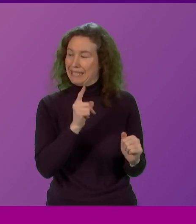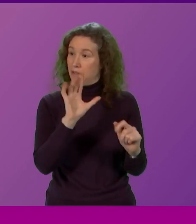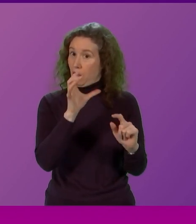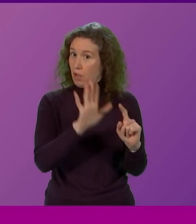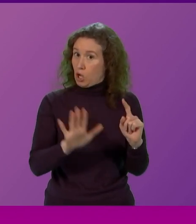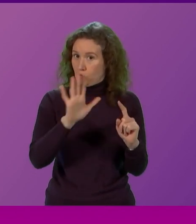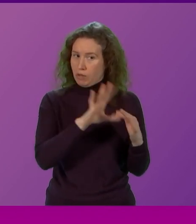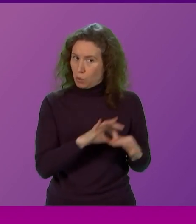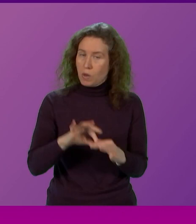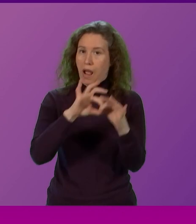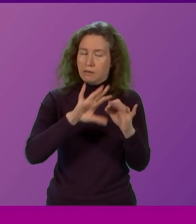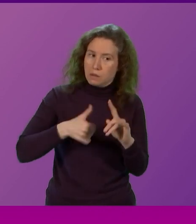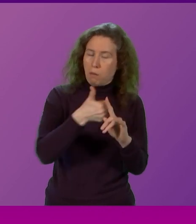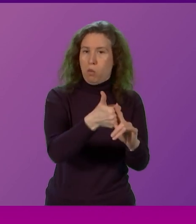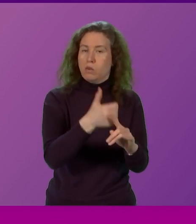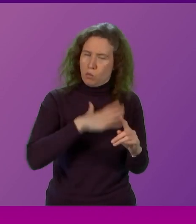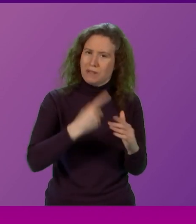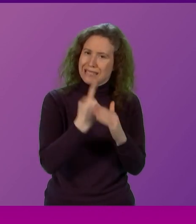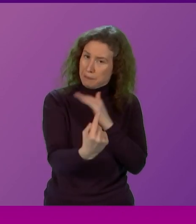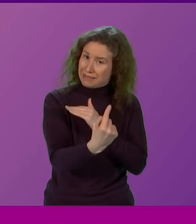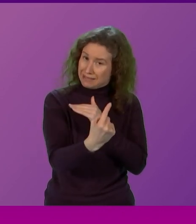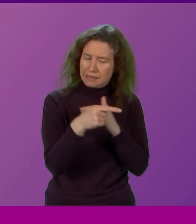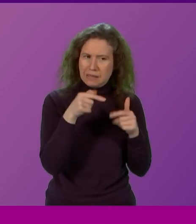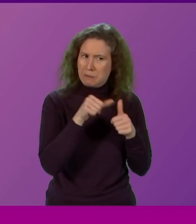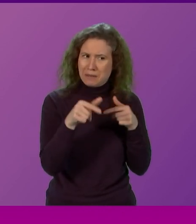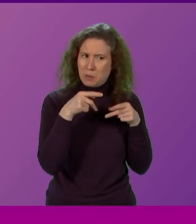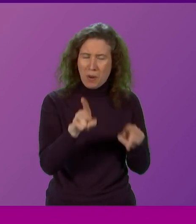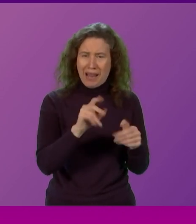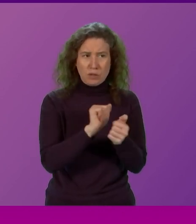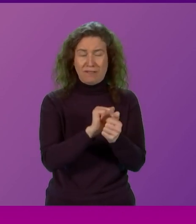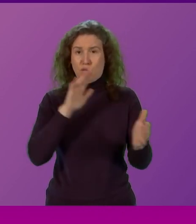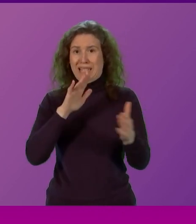increasingly united behind independence as the best way to free ourselves from the impact